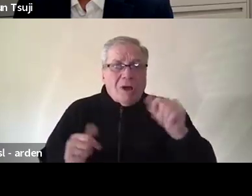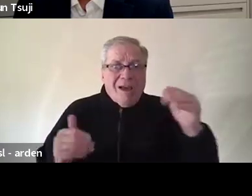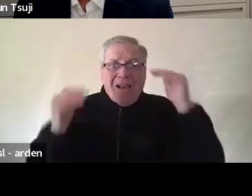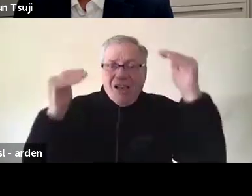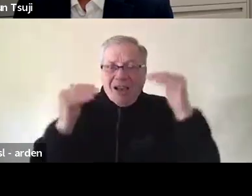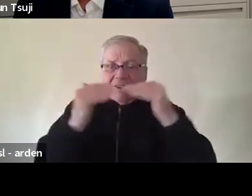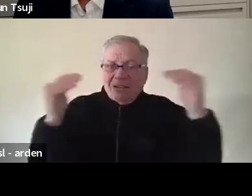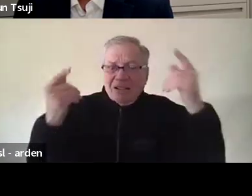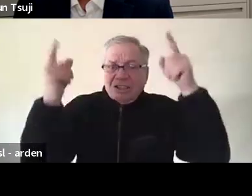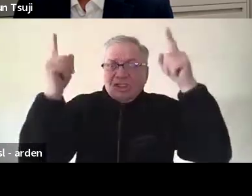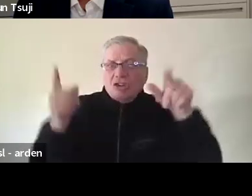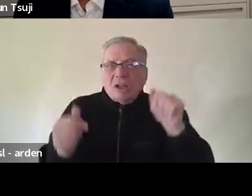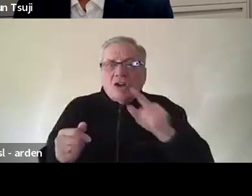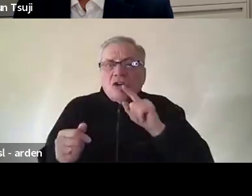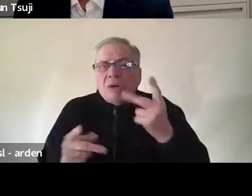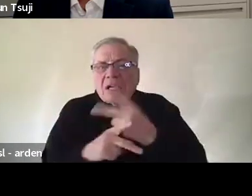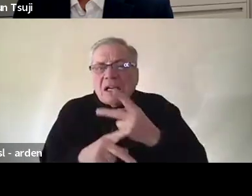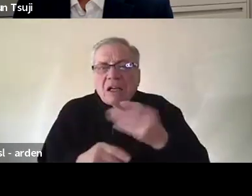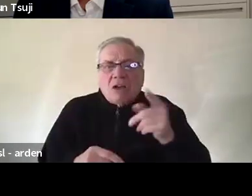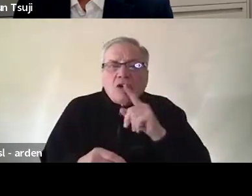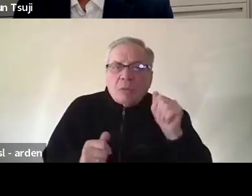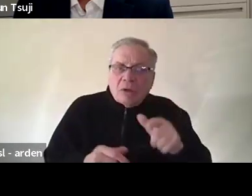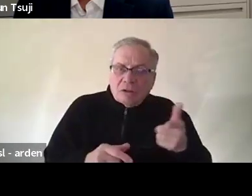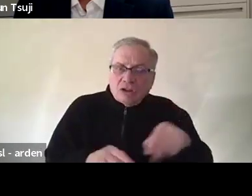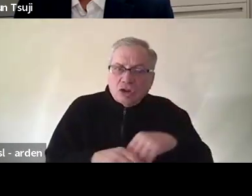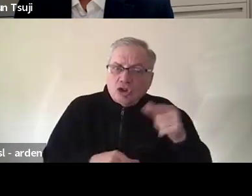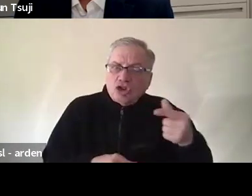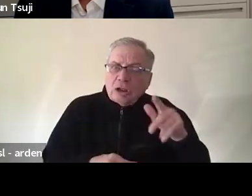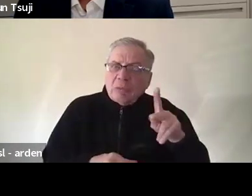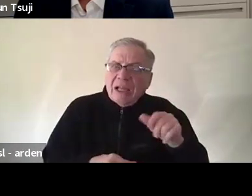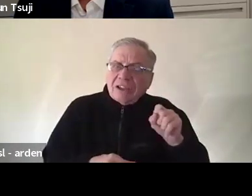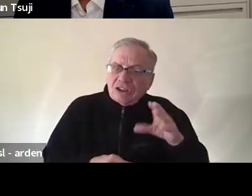That could be a characteristic and it does not have to be just GPA.